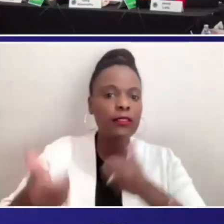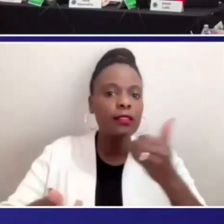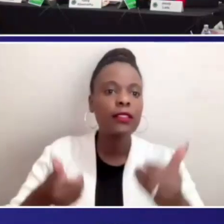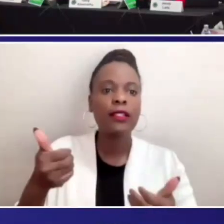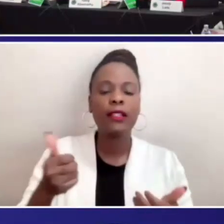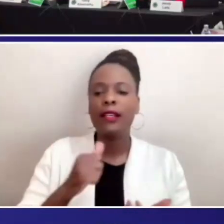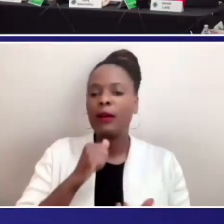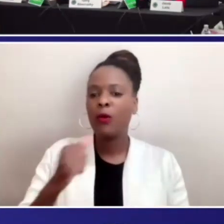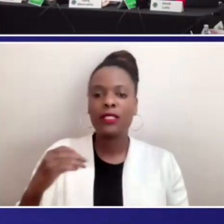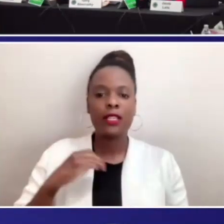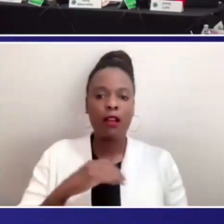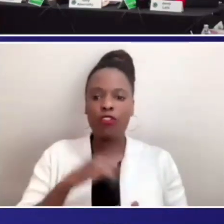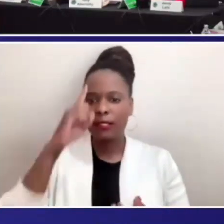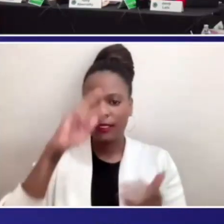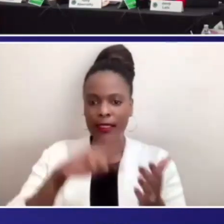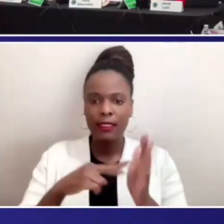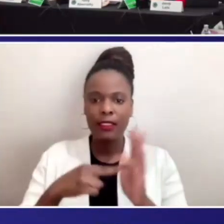Congress intended, because they used a fixed certain date.